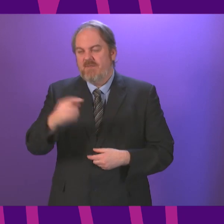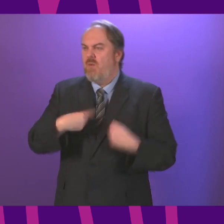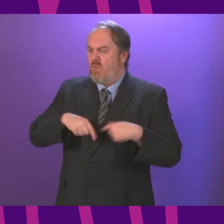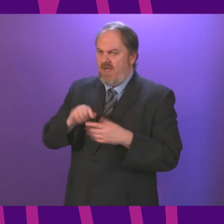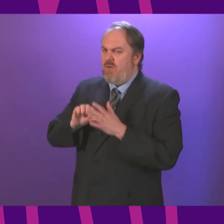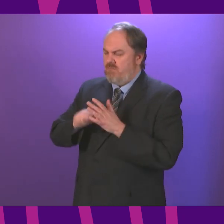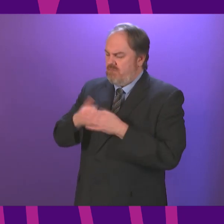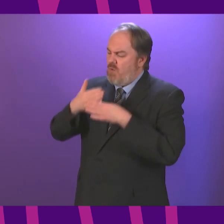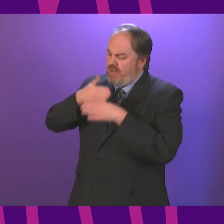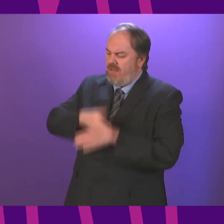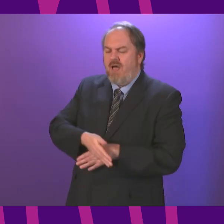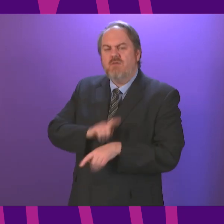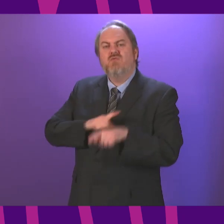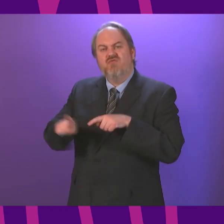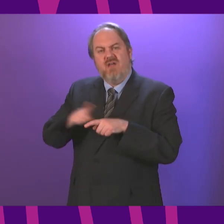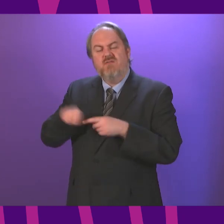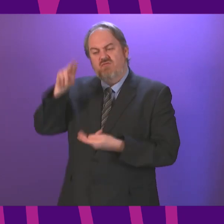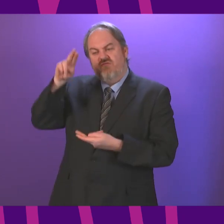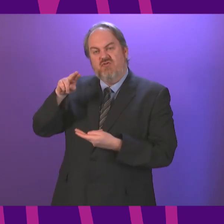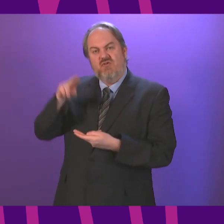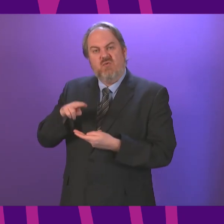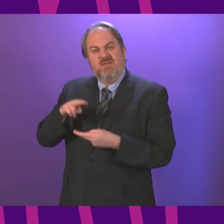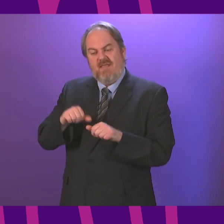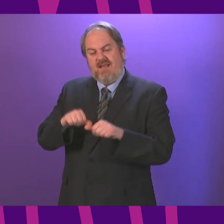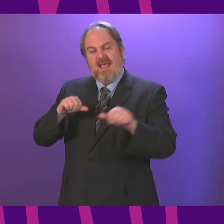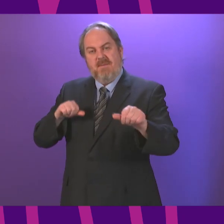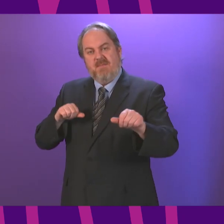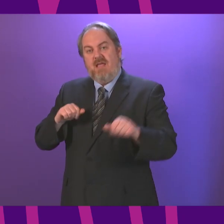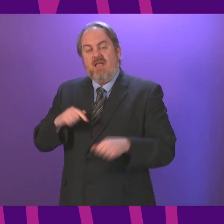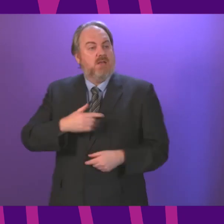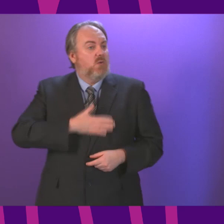attainment gap. At the risk of upsetting you, Presiding Officer, which I would never